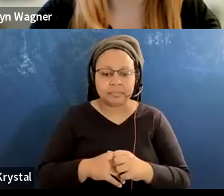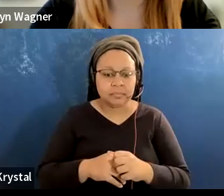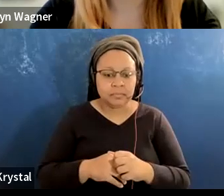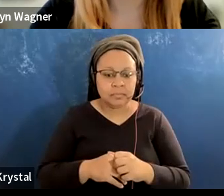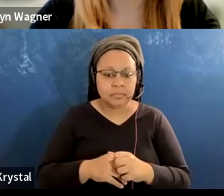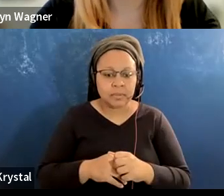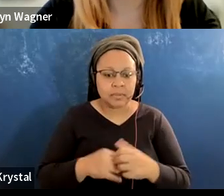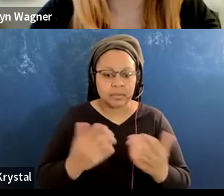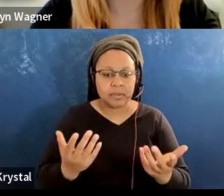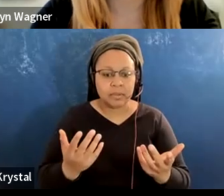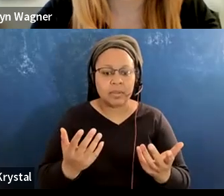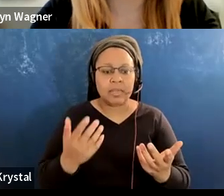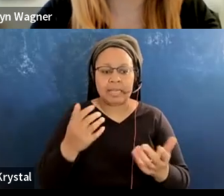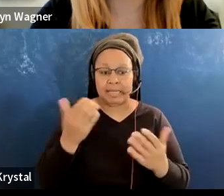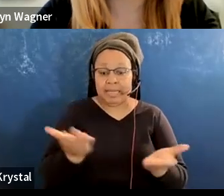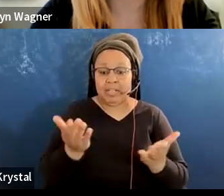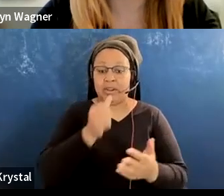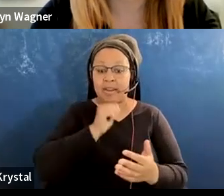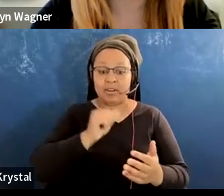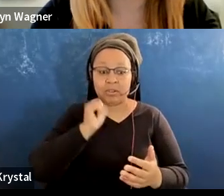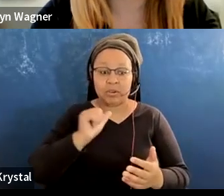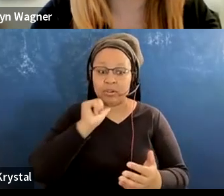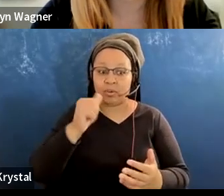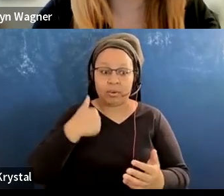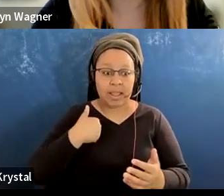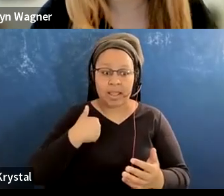: Not only you can you lean in a little more?